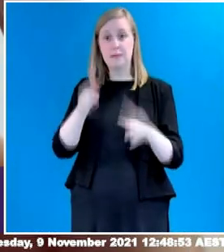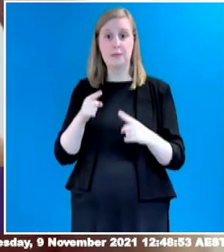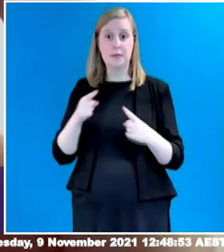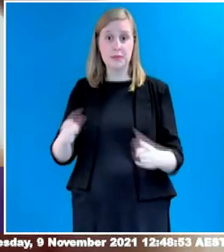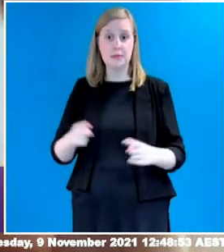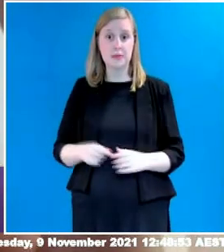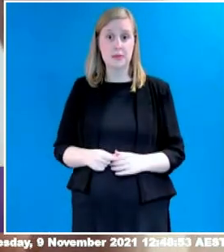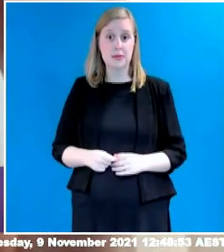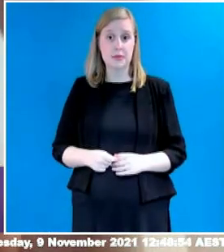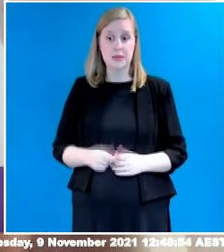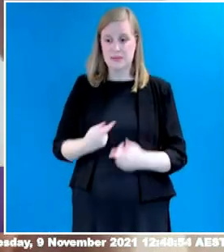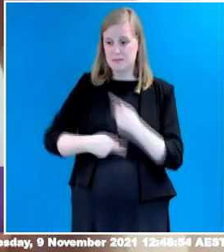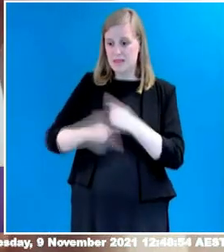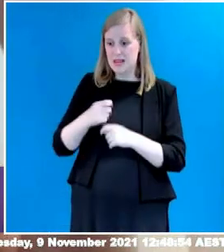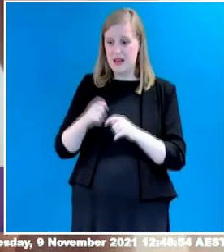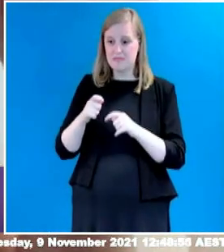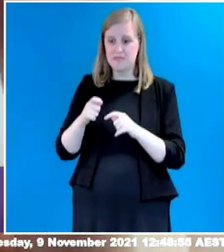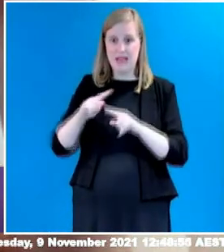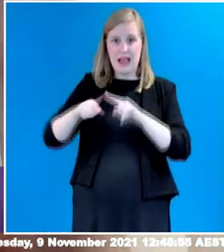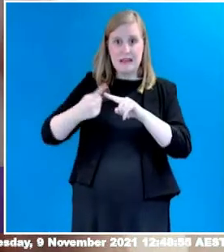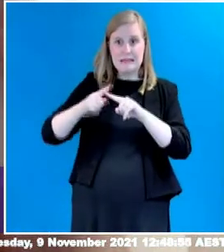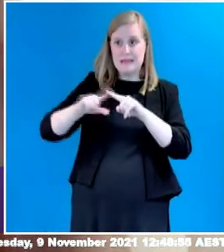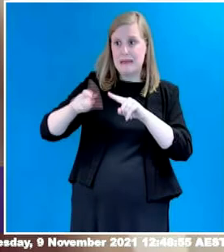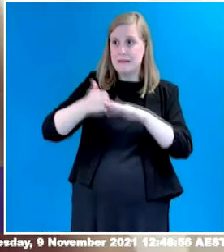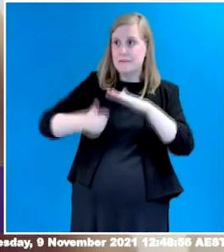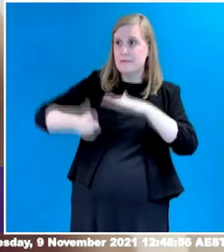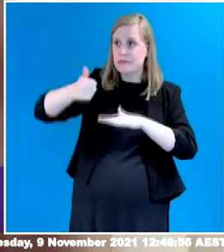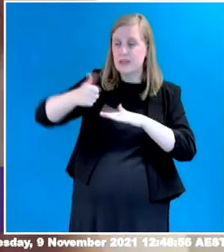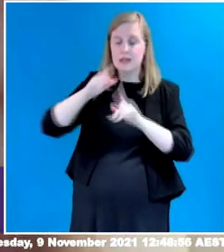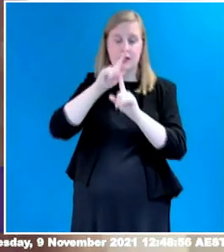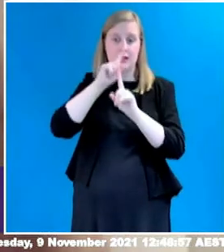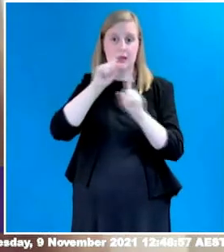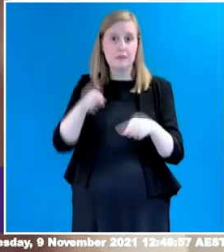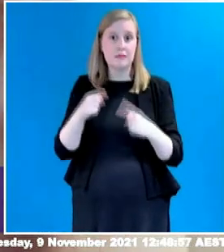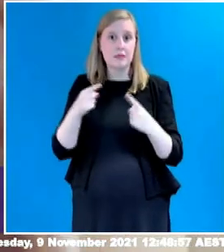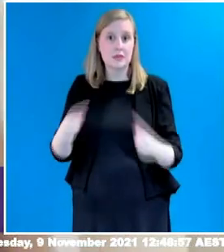Apart from finding this appallingly offensive, the people we have as part of